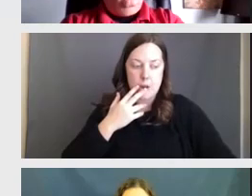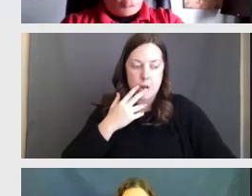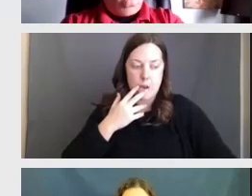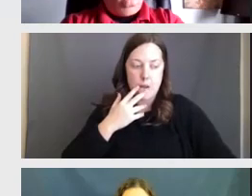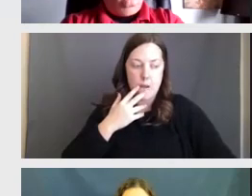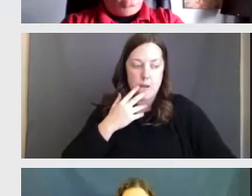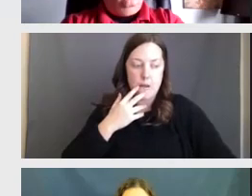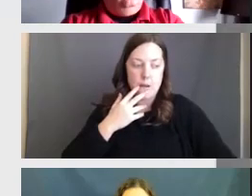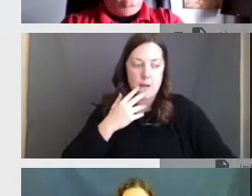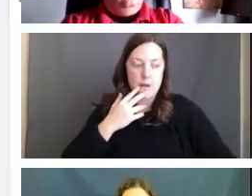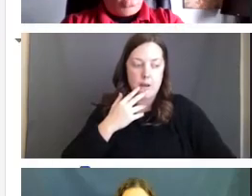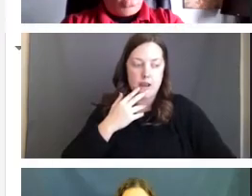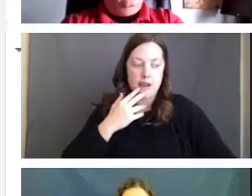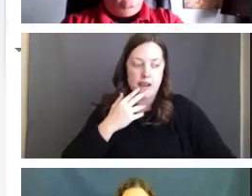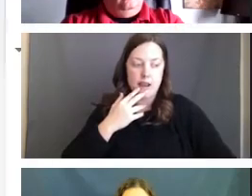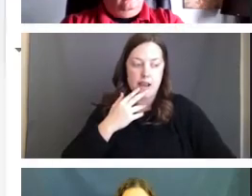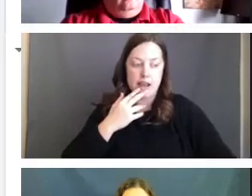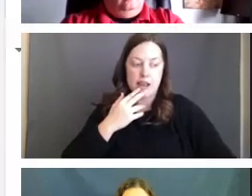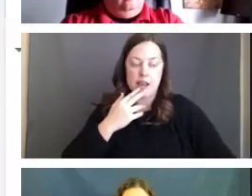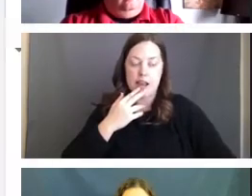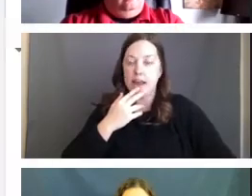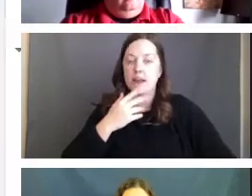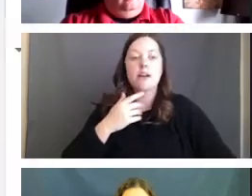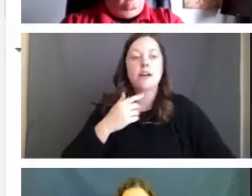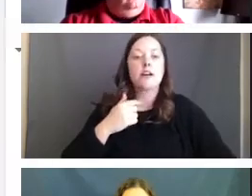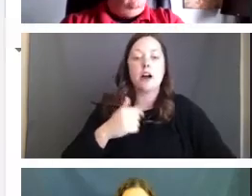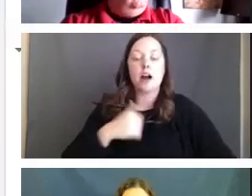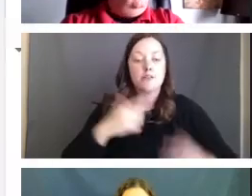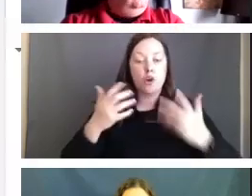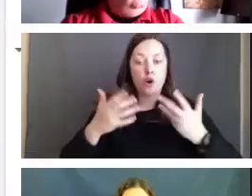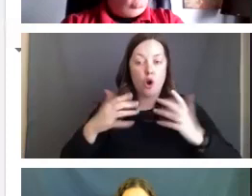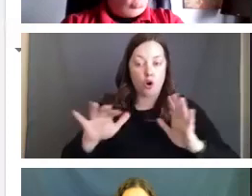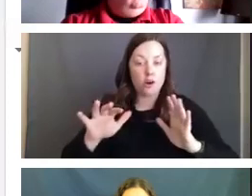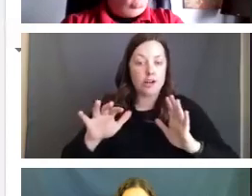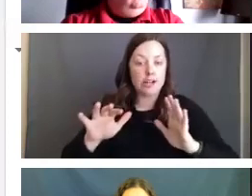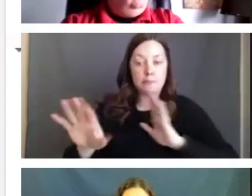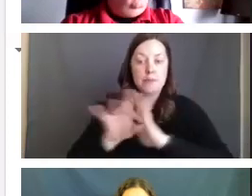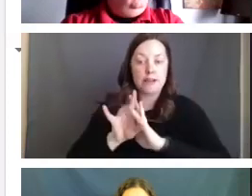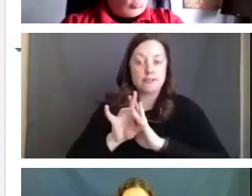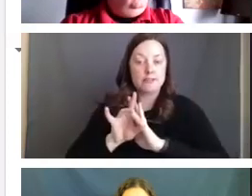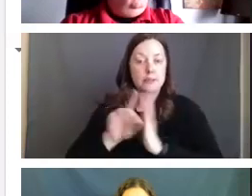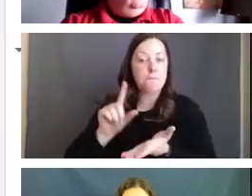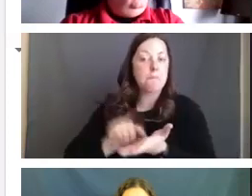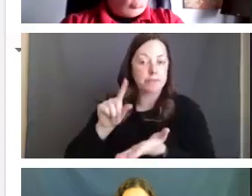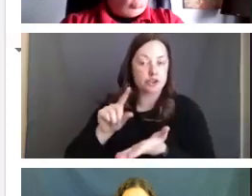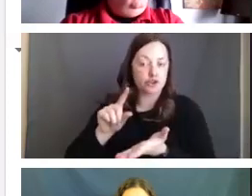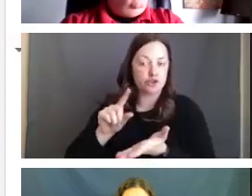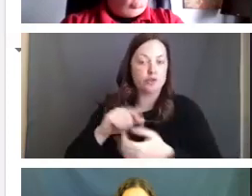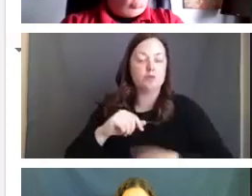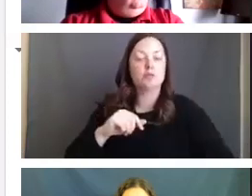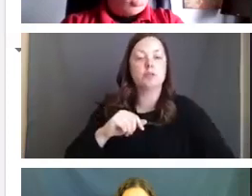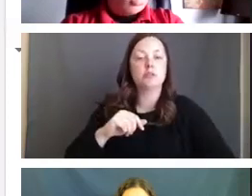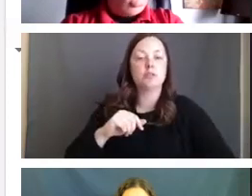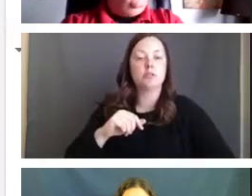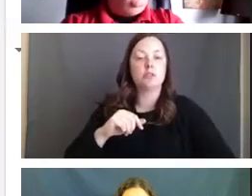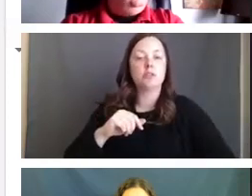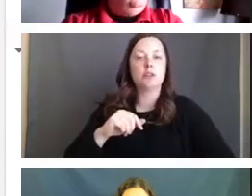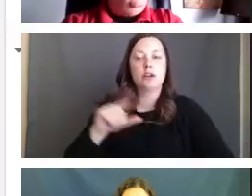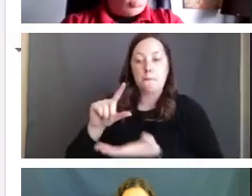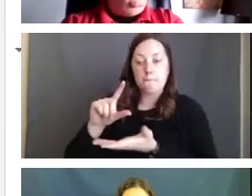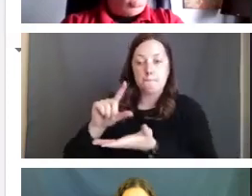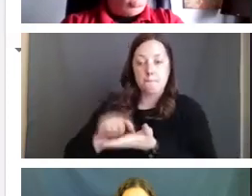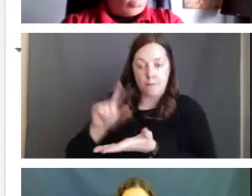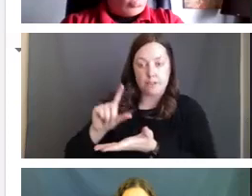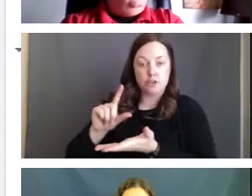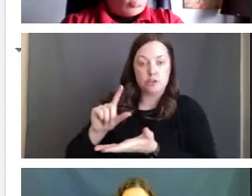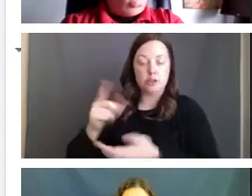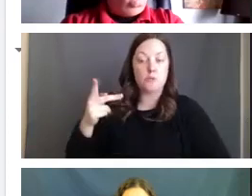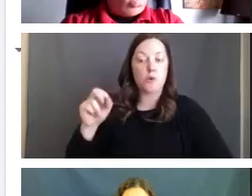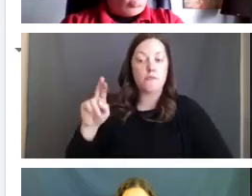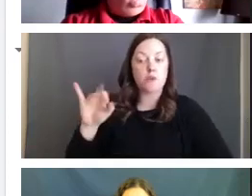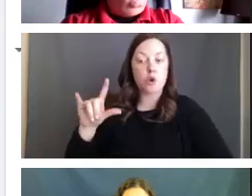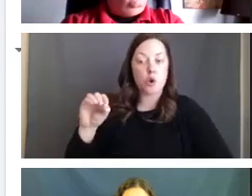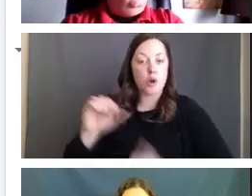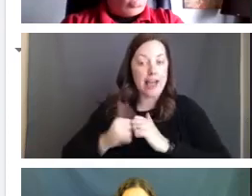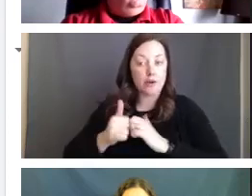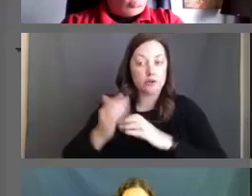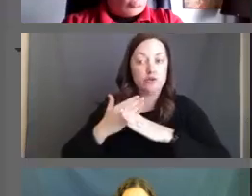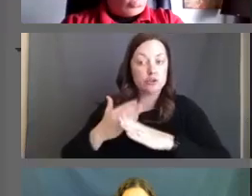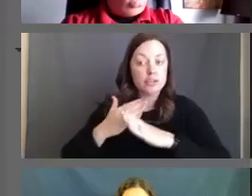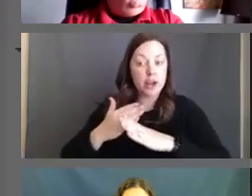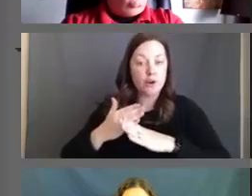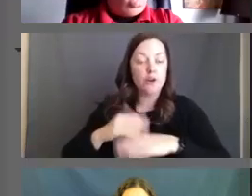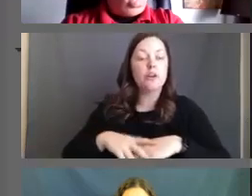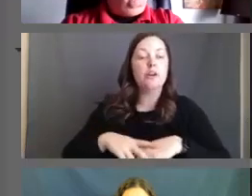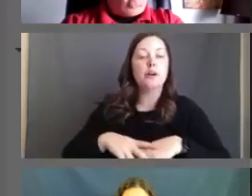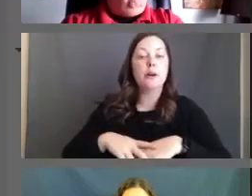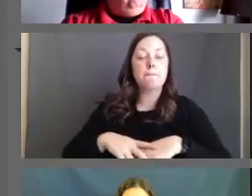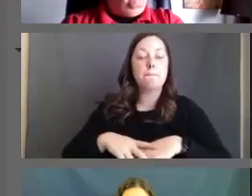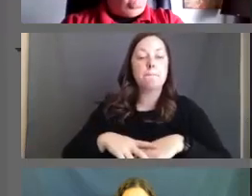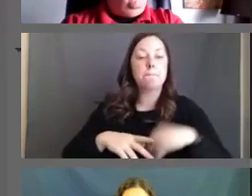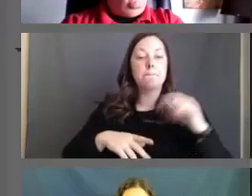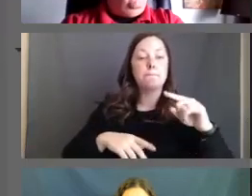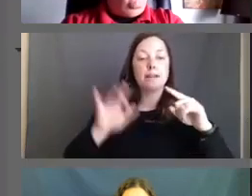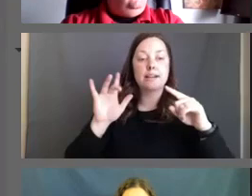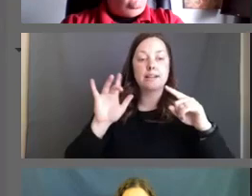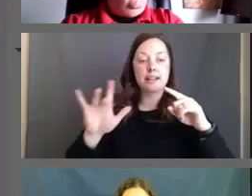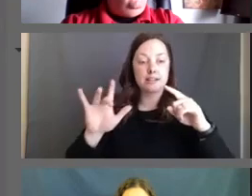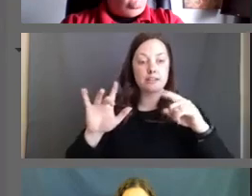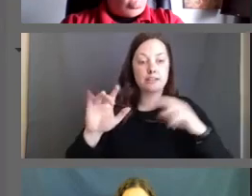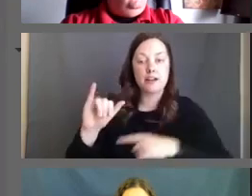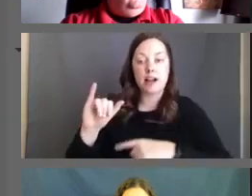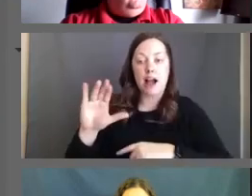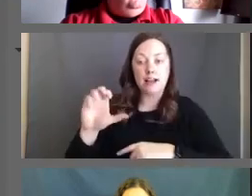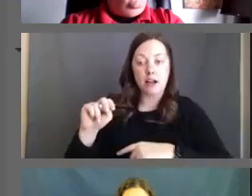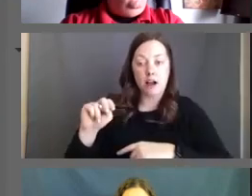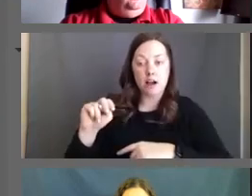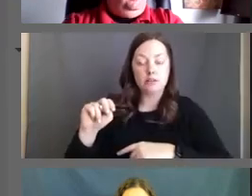So I move that to the next slide and was able to blow that up so it could be seen.